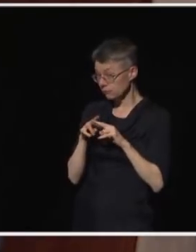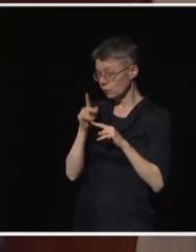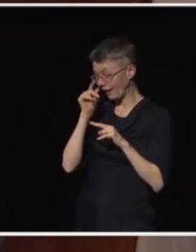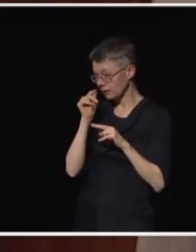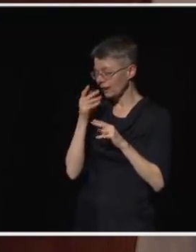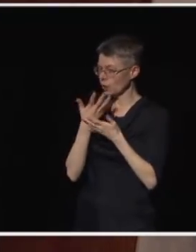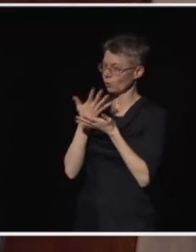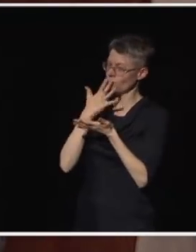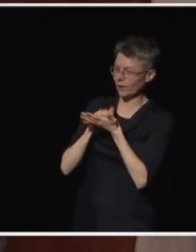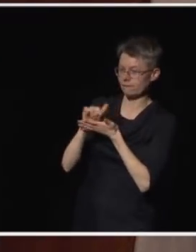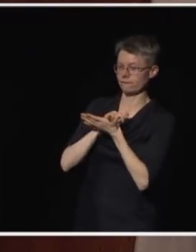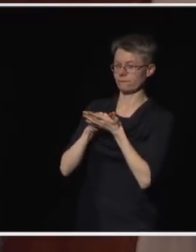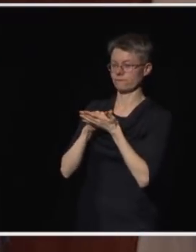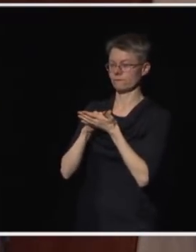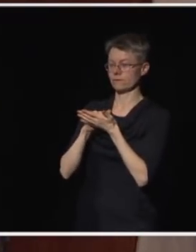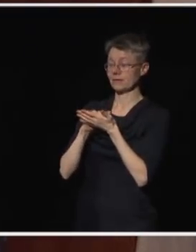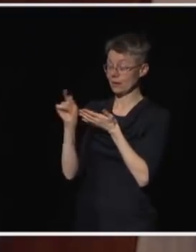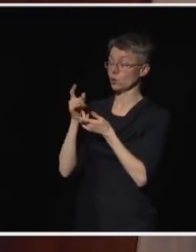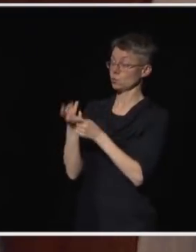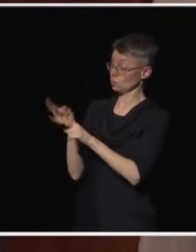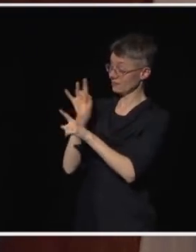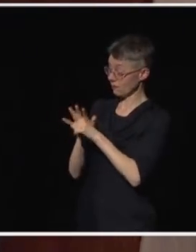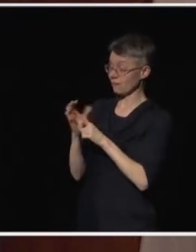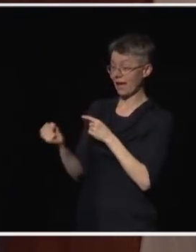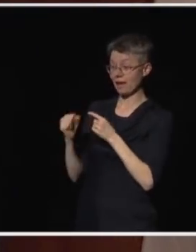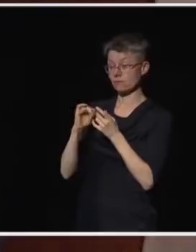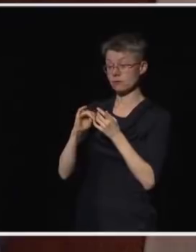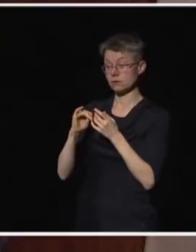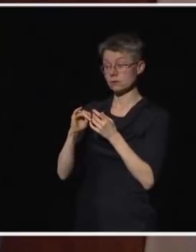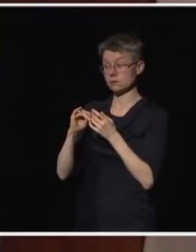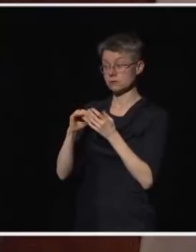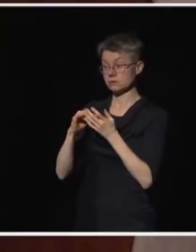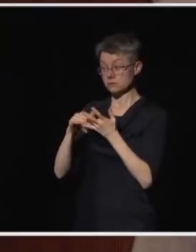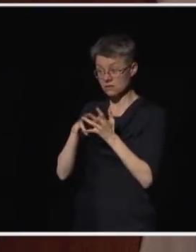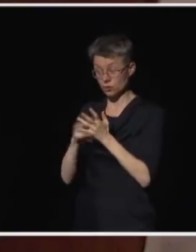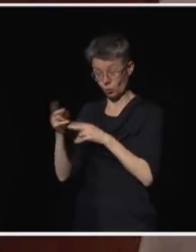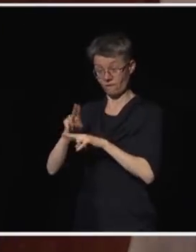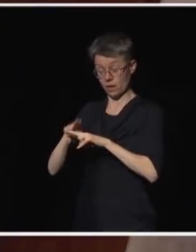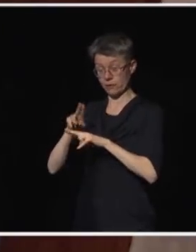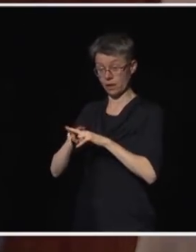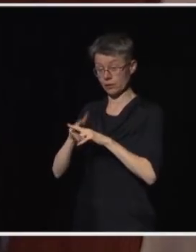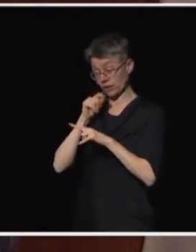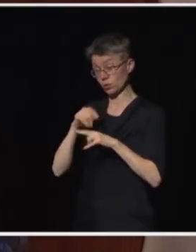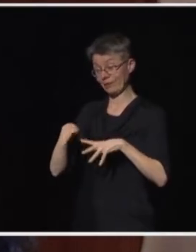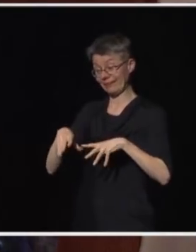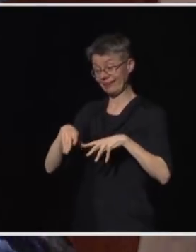How do you move past that now that you're a father? Do you get to forgive? Or do you just accept that's the way it was? No, it's not hard to find it.